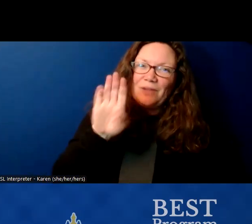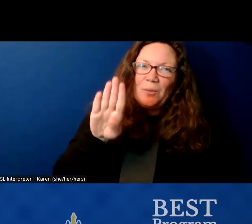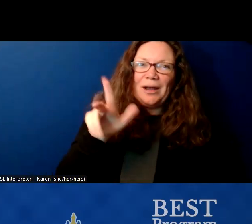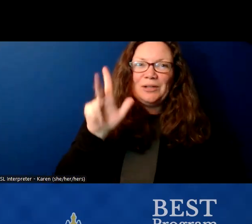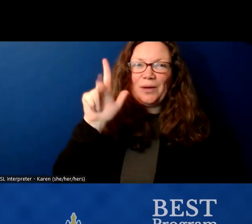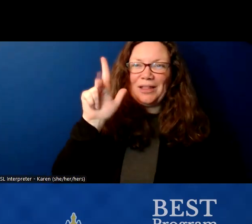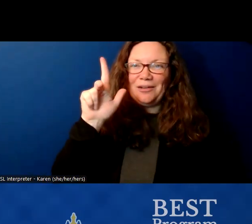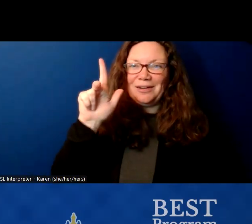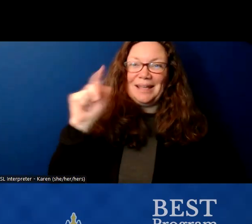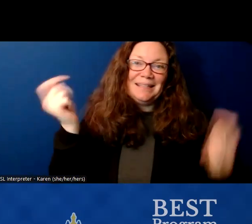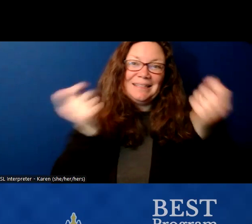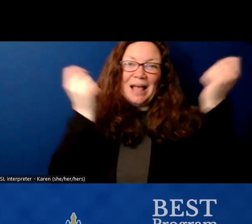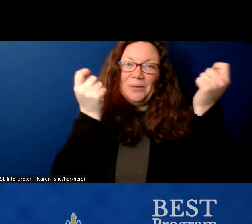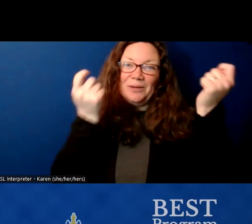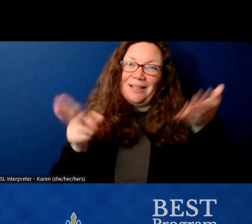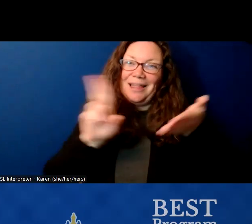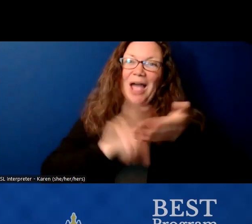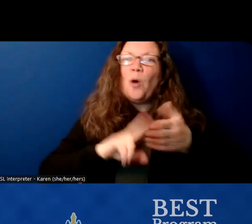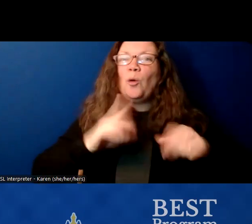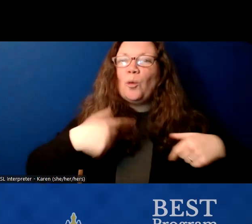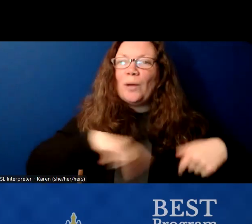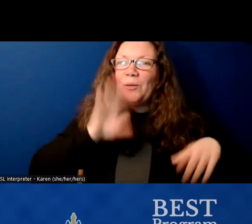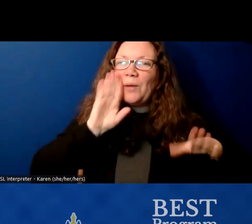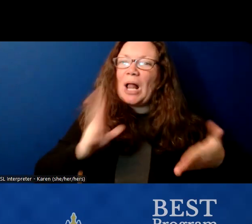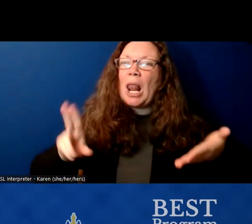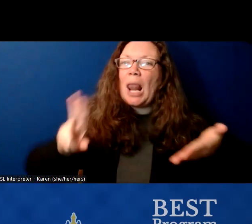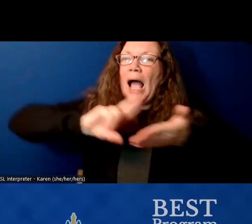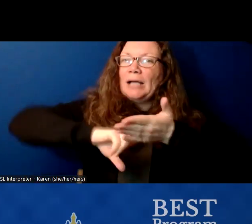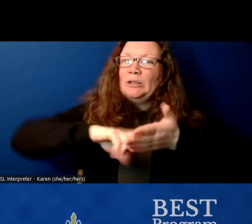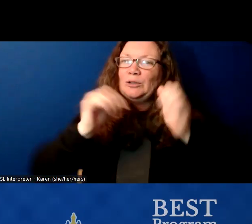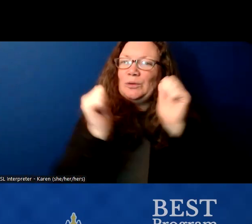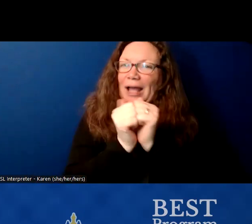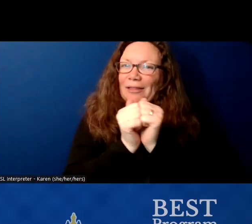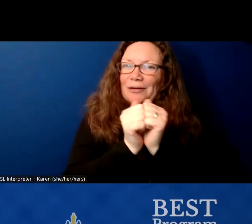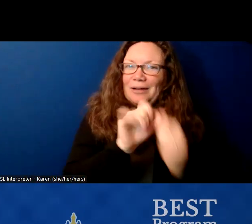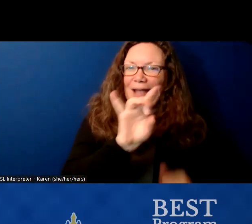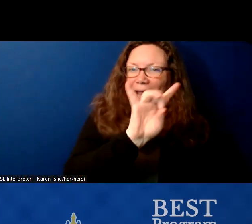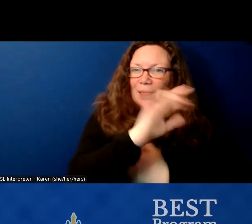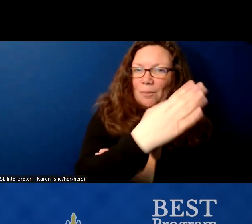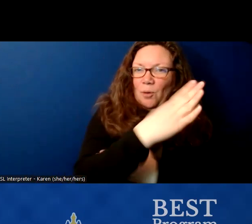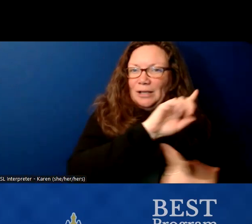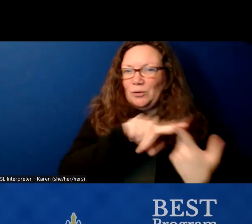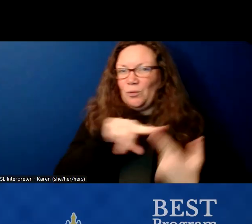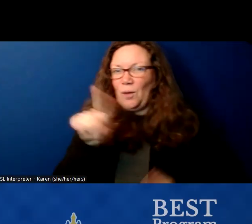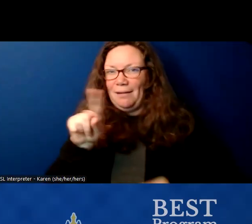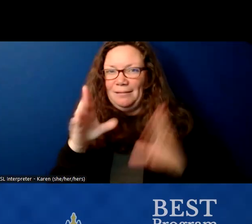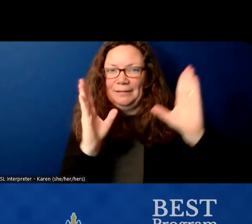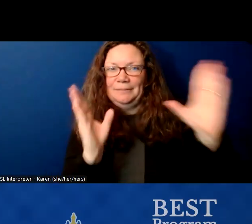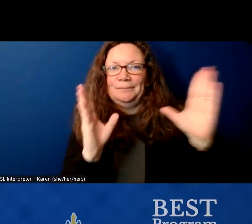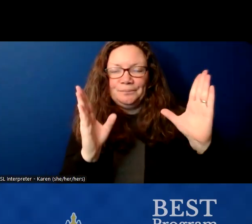We'll log in to mosaic together hourly between 8 a.m. and 1 p.m.. Please enroll in the CTR Learning Center for this special event.